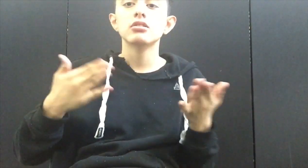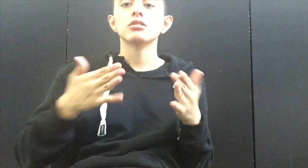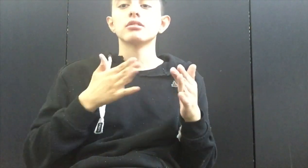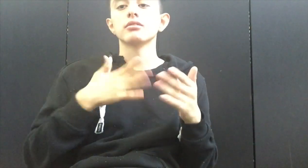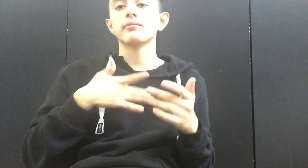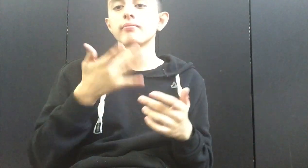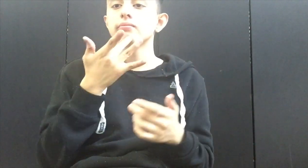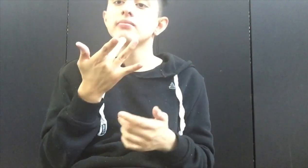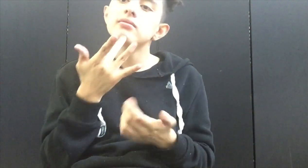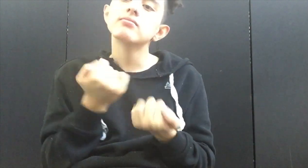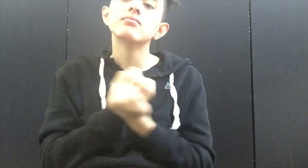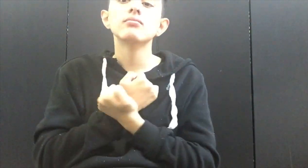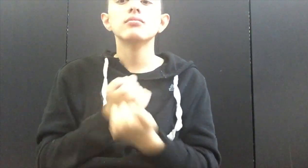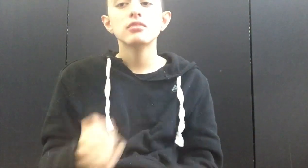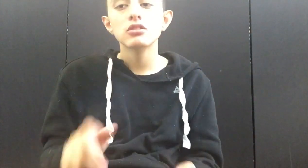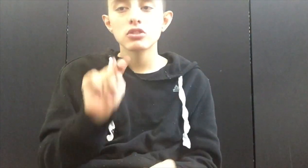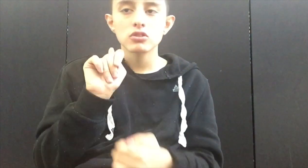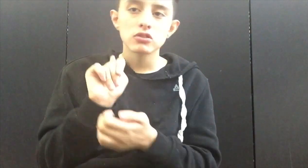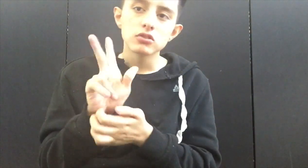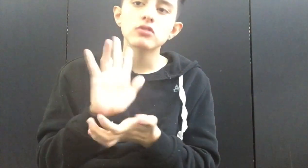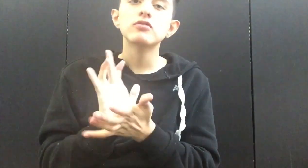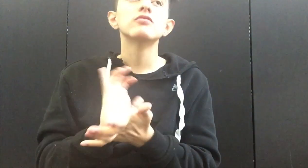movies after school. That's what I love.